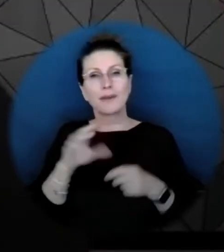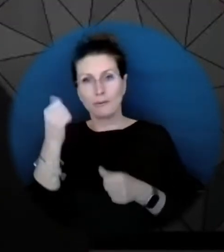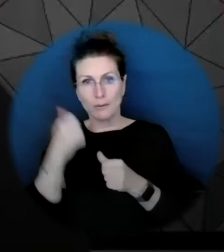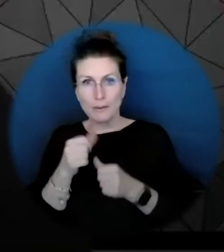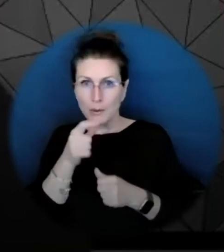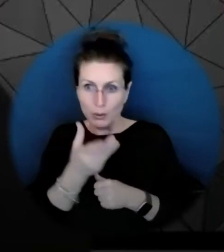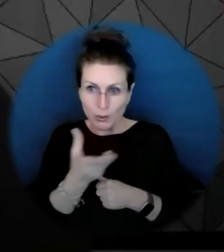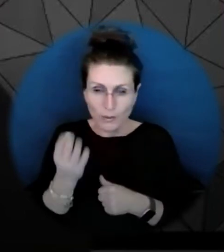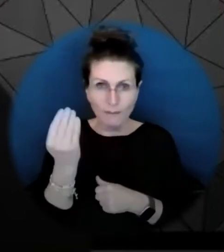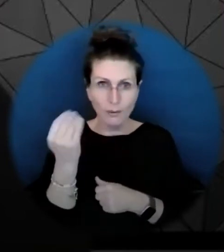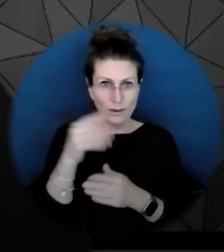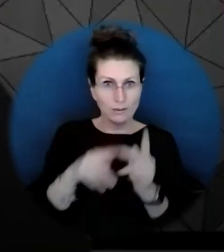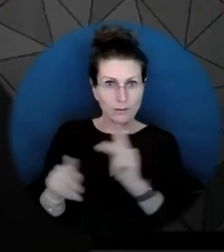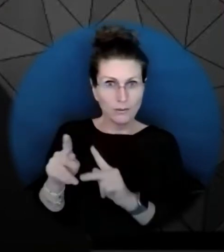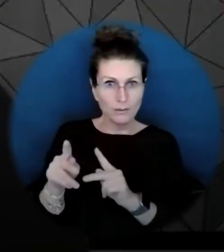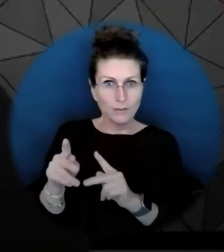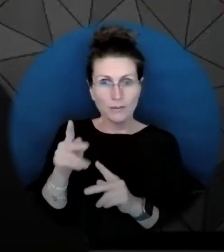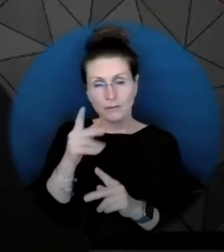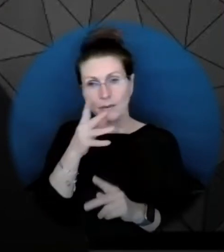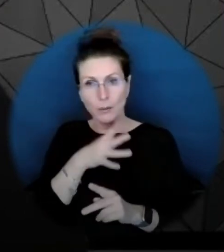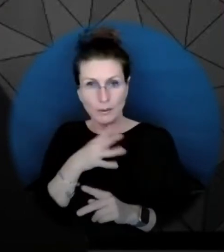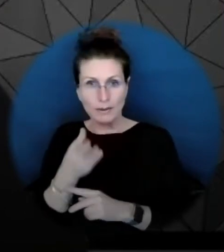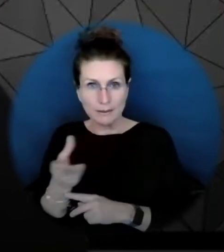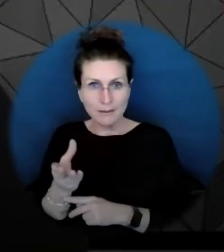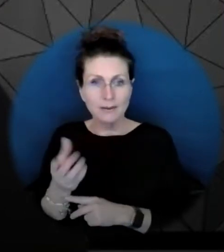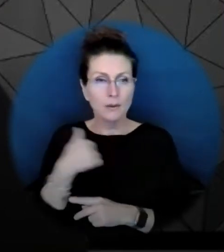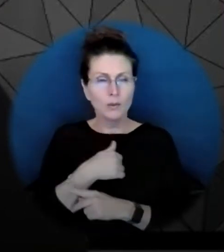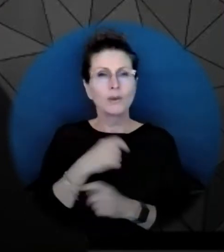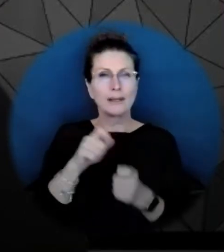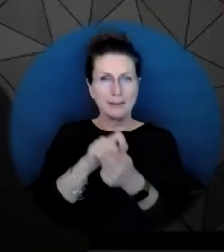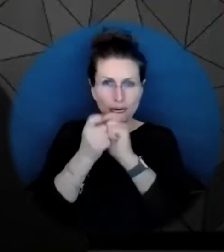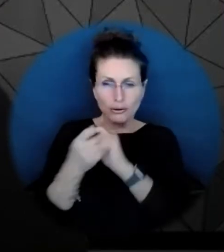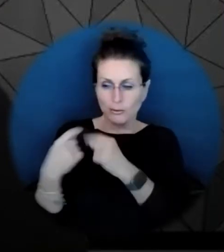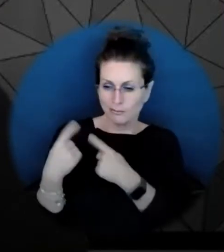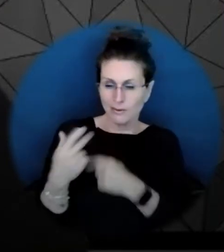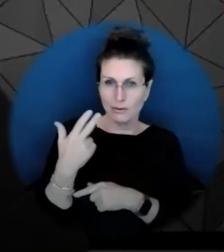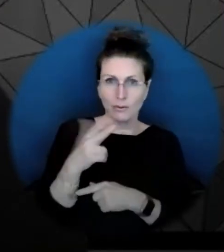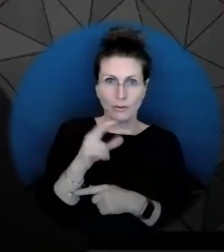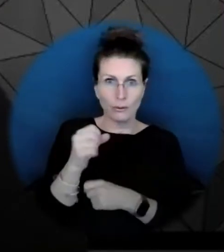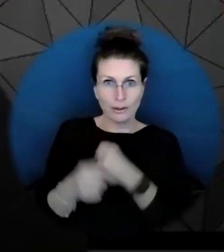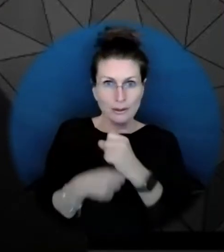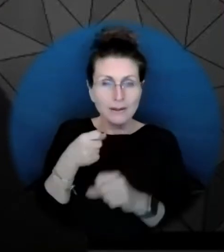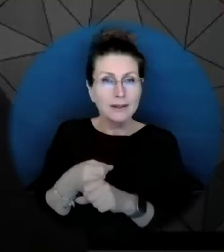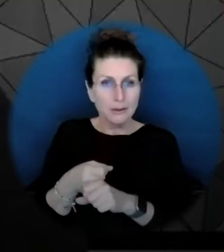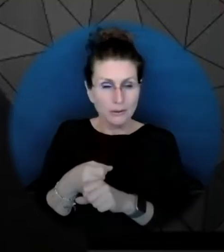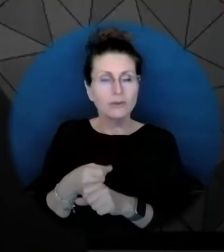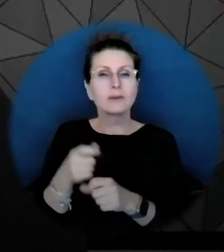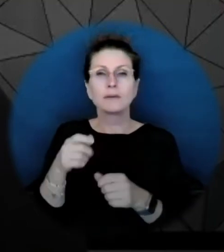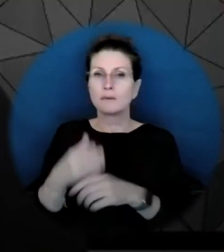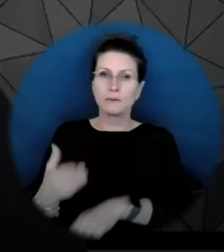I believe that we can find solace in the change that we have been able to accomplish over the last three decades in academic institutes,